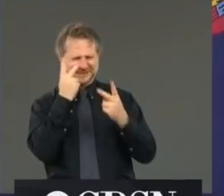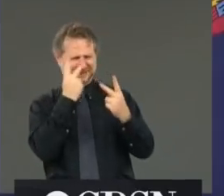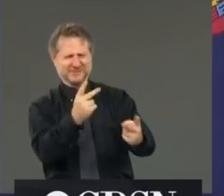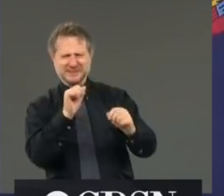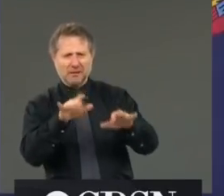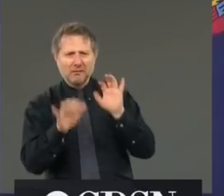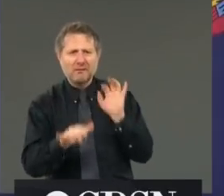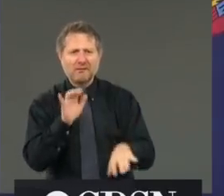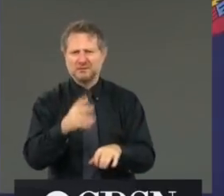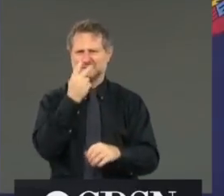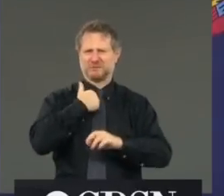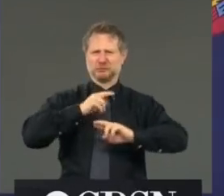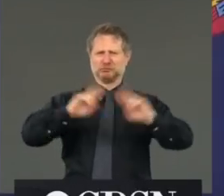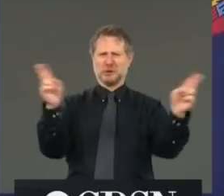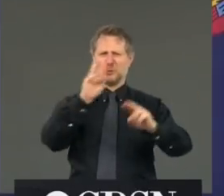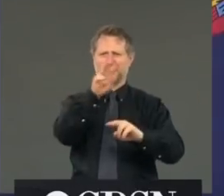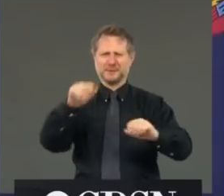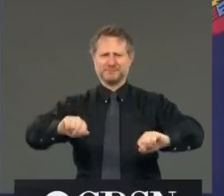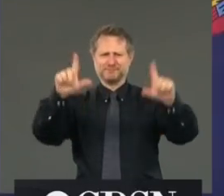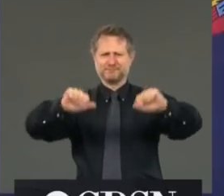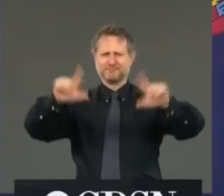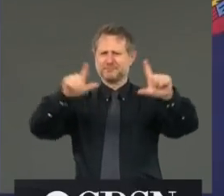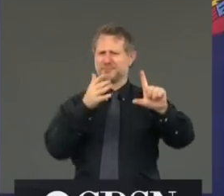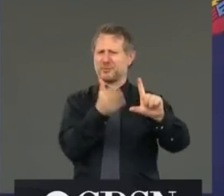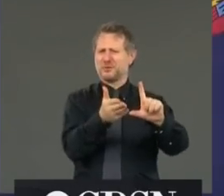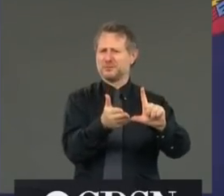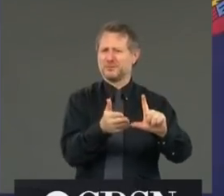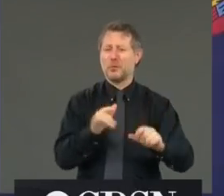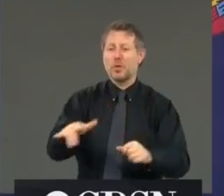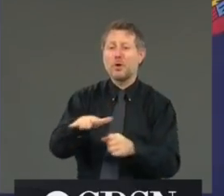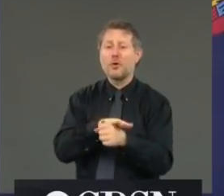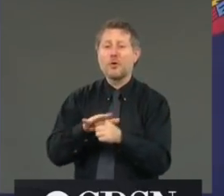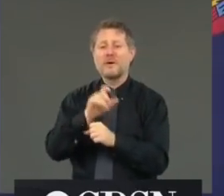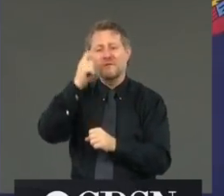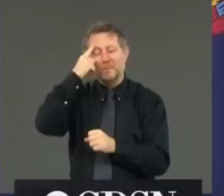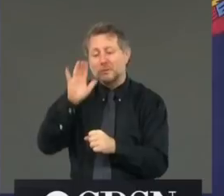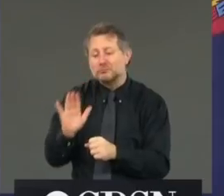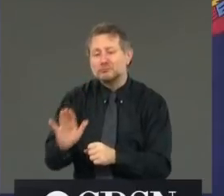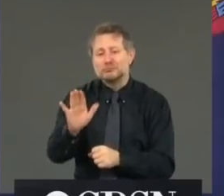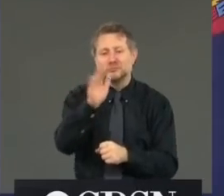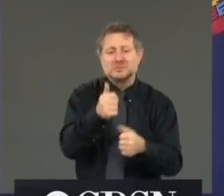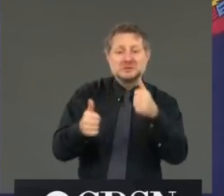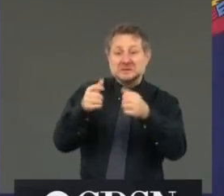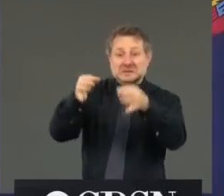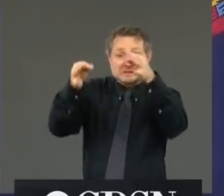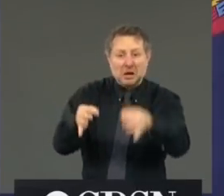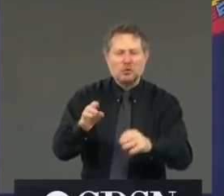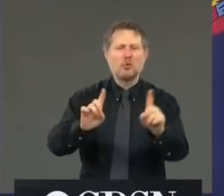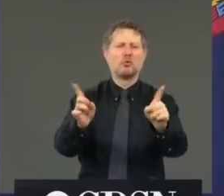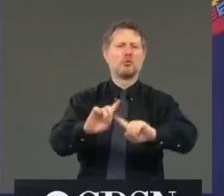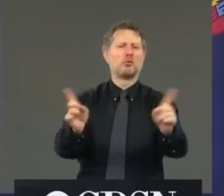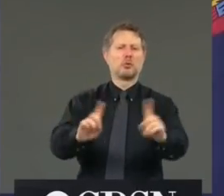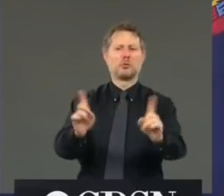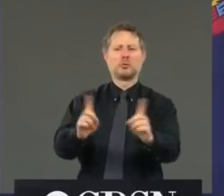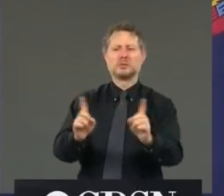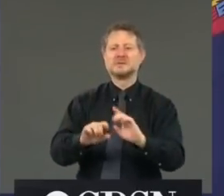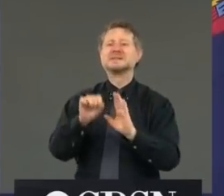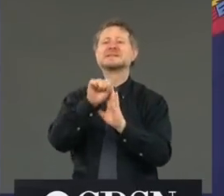BUFFALO. I MEAN, IT DOESN'T WORK THAT WAY. SO THERE IS STATEWIDE CRITERIA